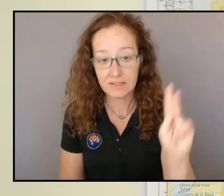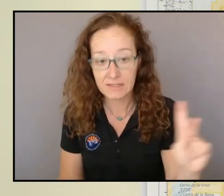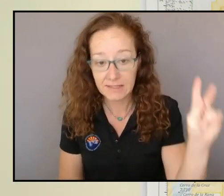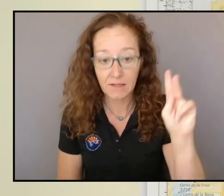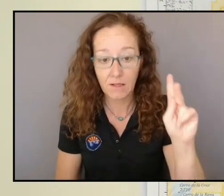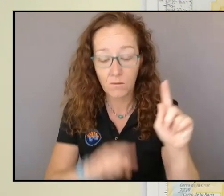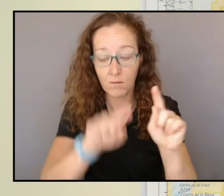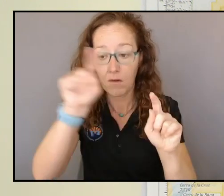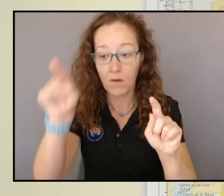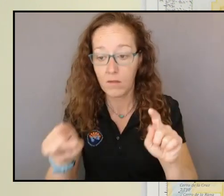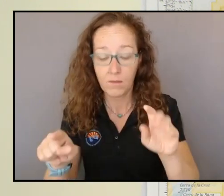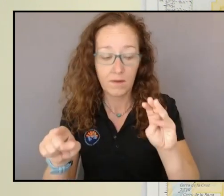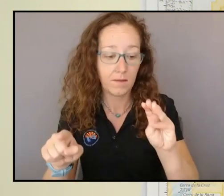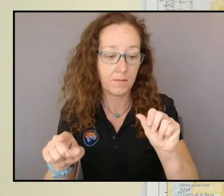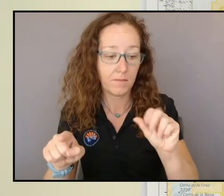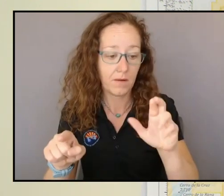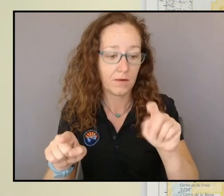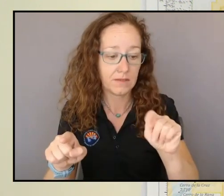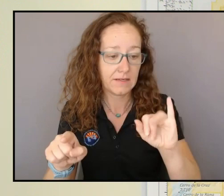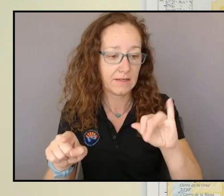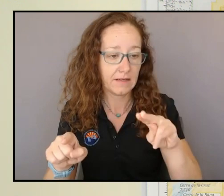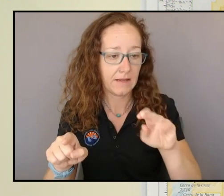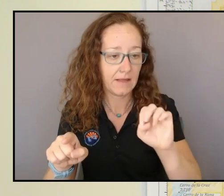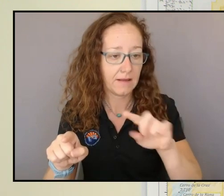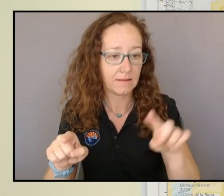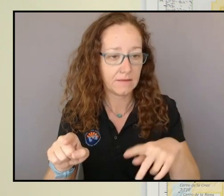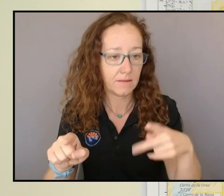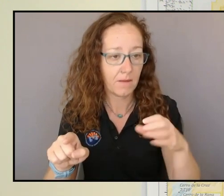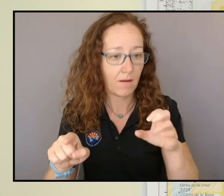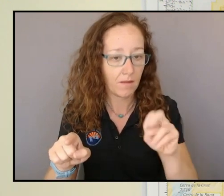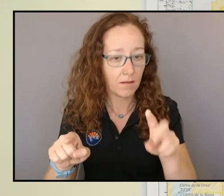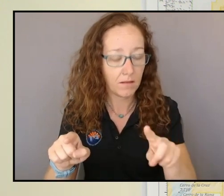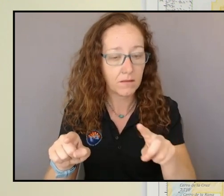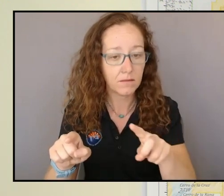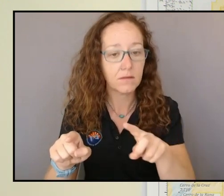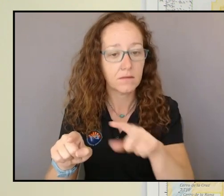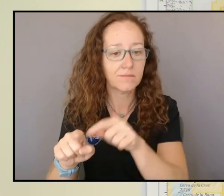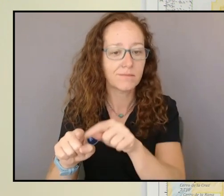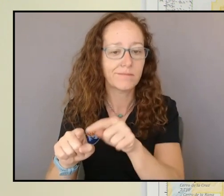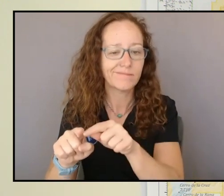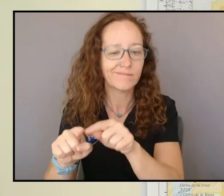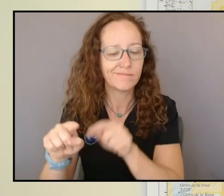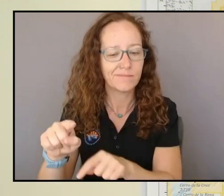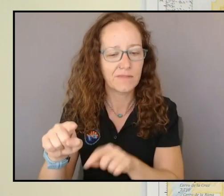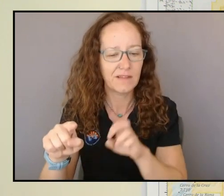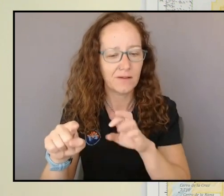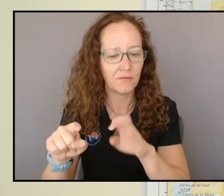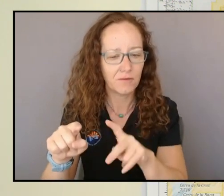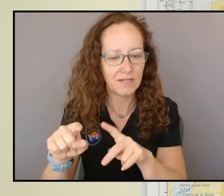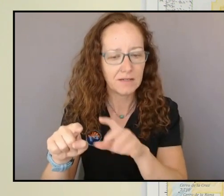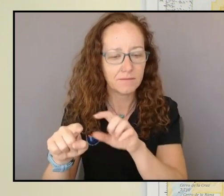the at the head of the Duran Creek. There's still some open line here. There's some areas that they weren't able to